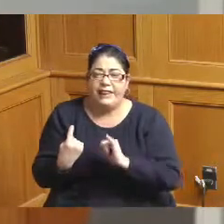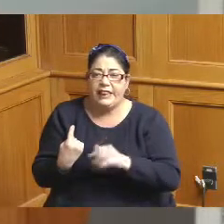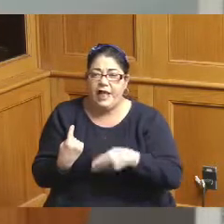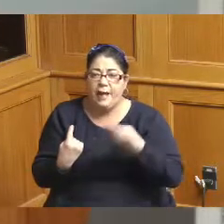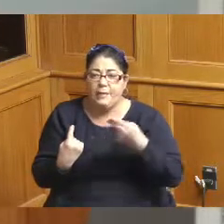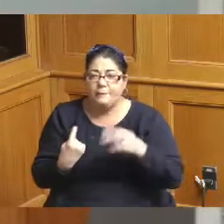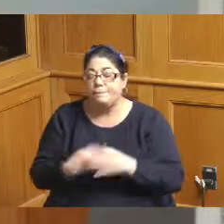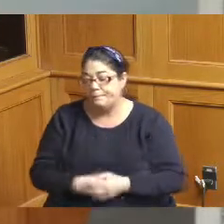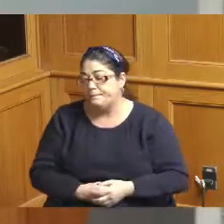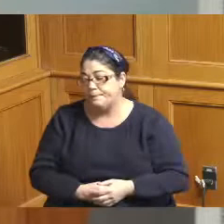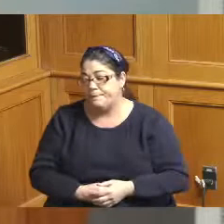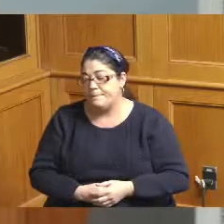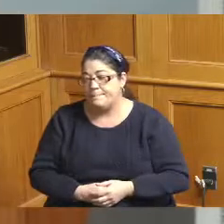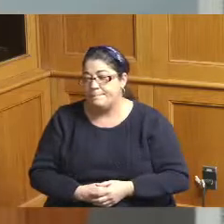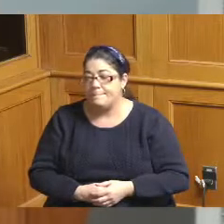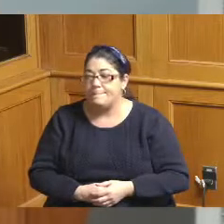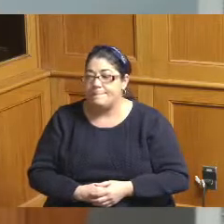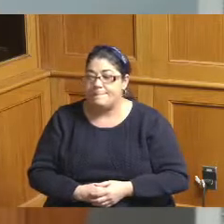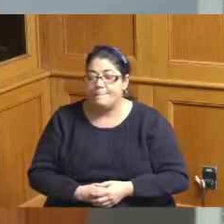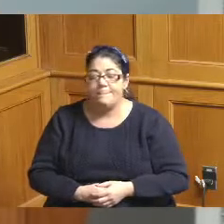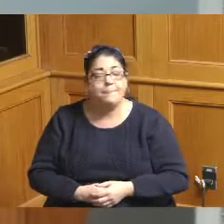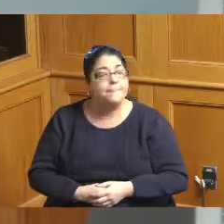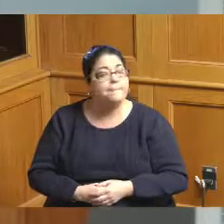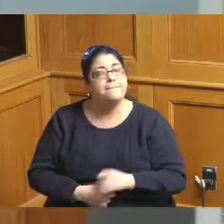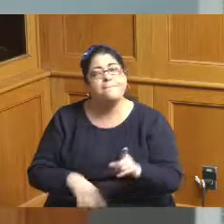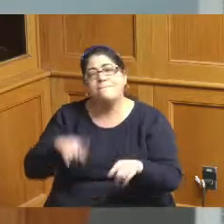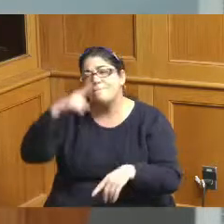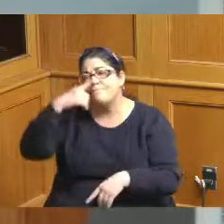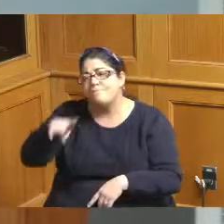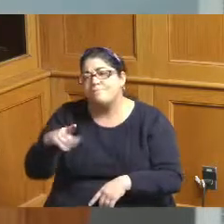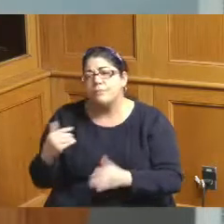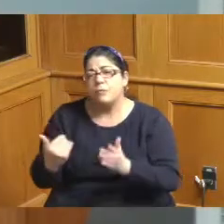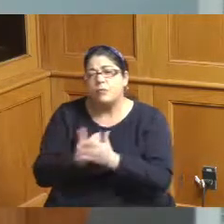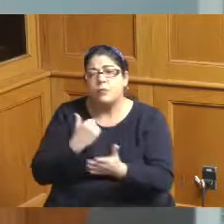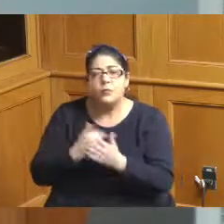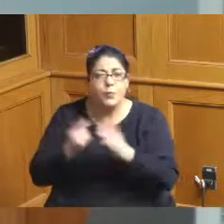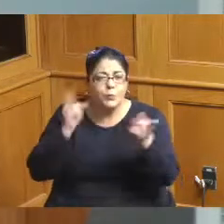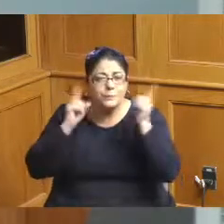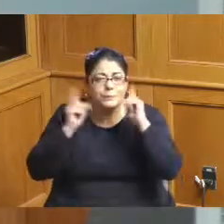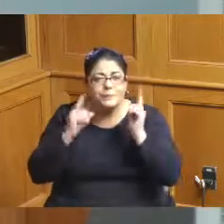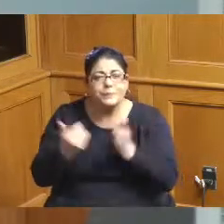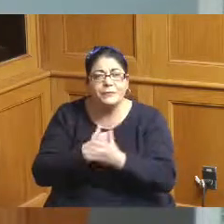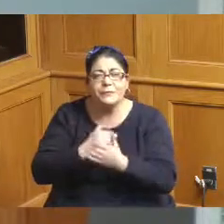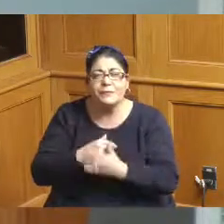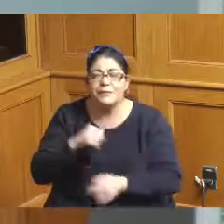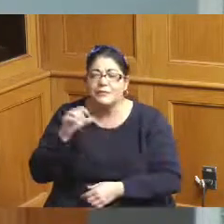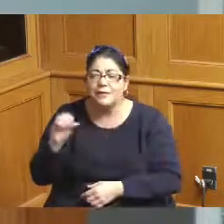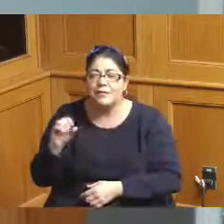okay can you speak Commissioner to the variant that we're hearing about so we believe it's here